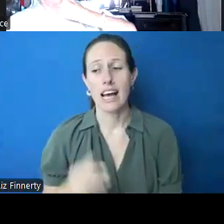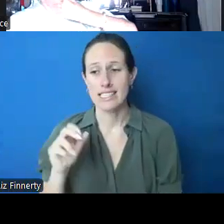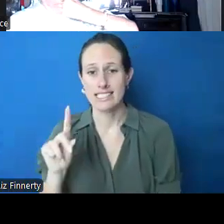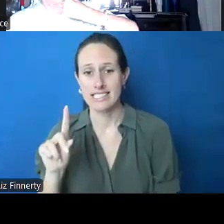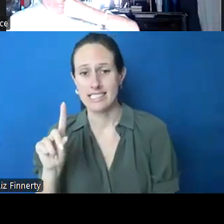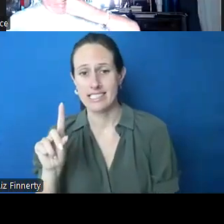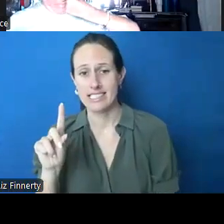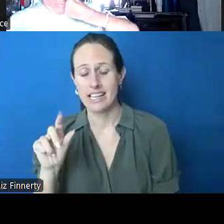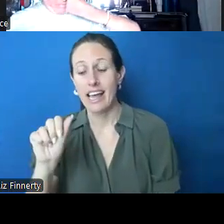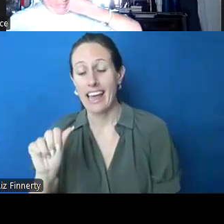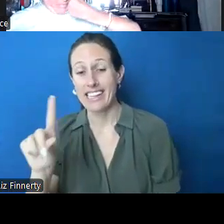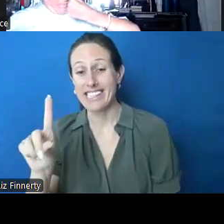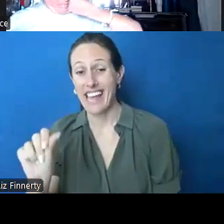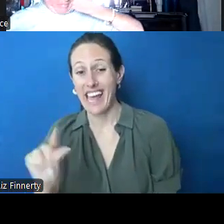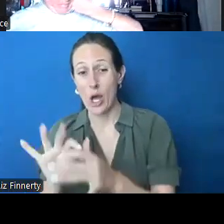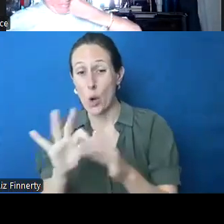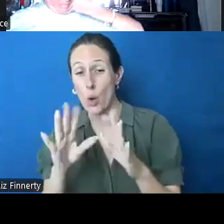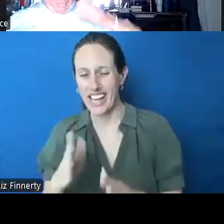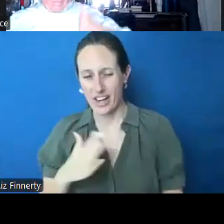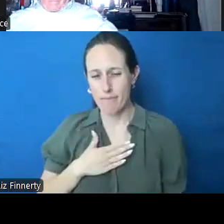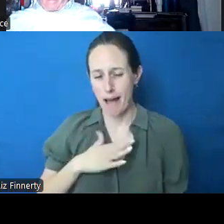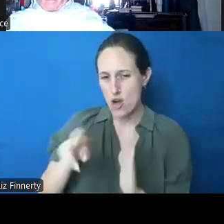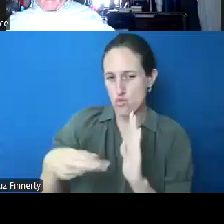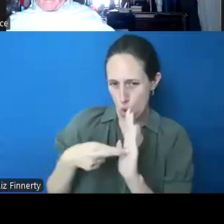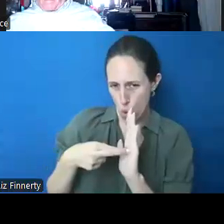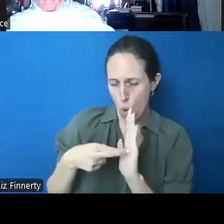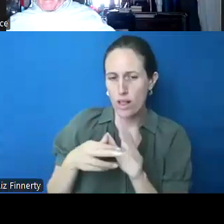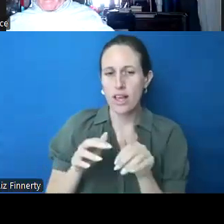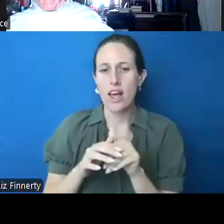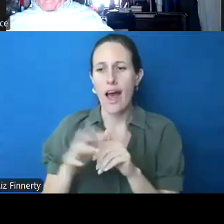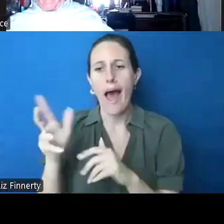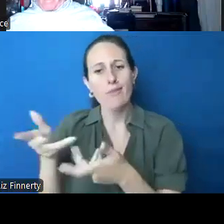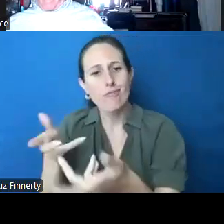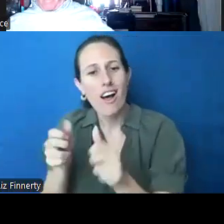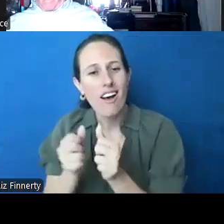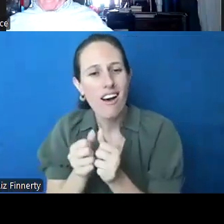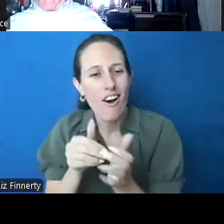ADA coordinator, I have a lot of events with